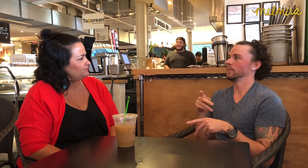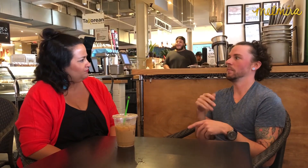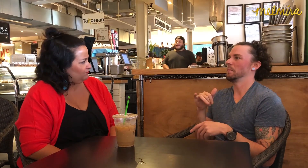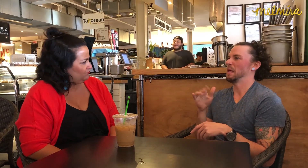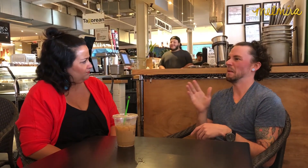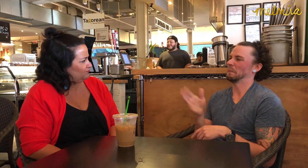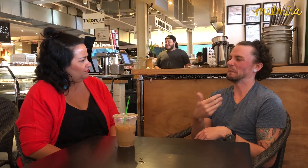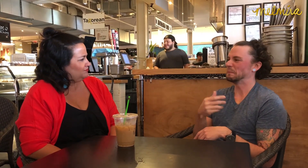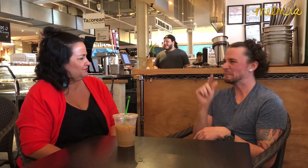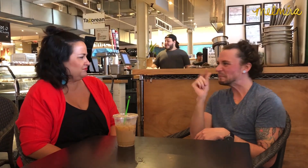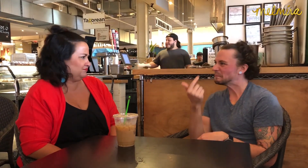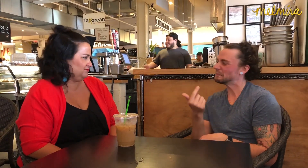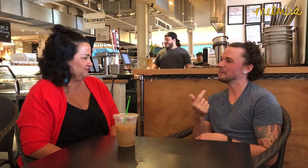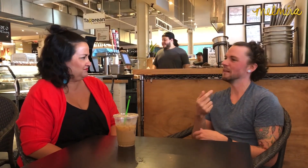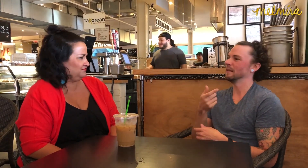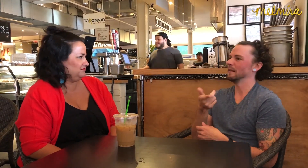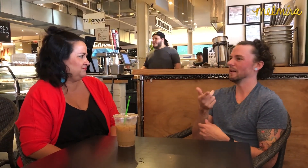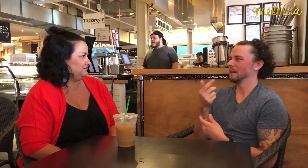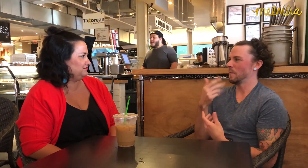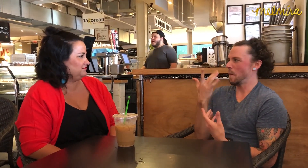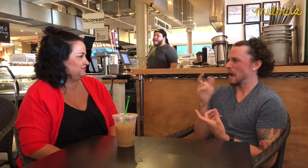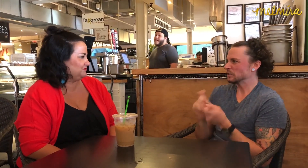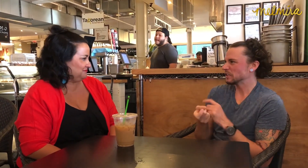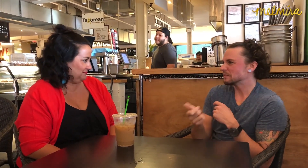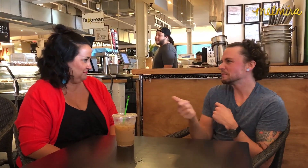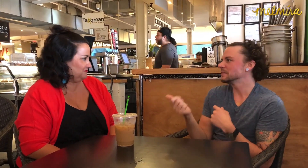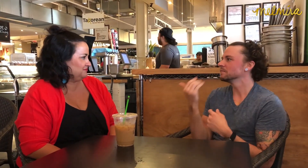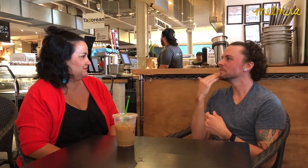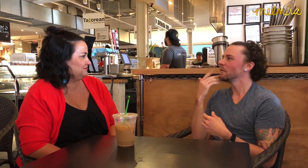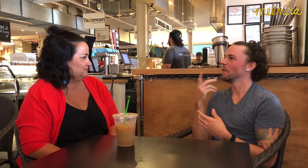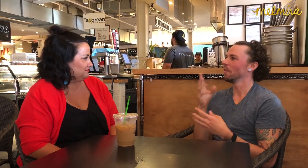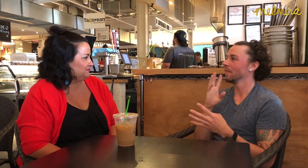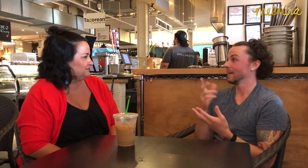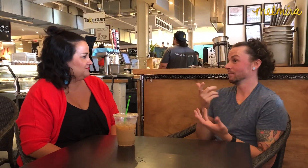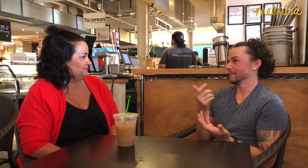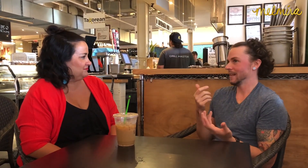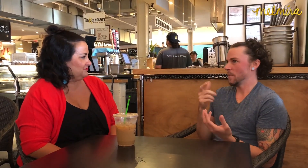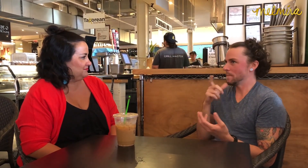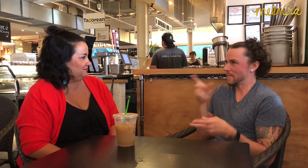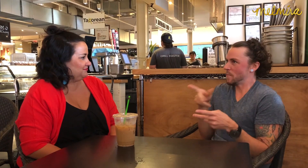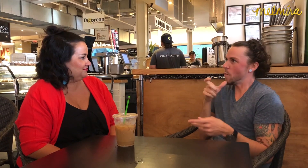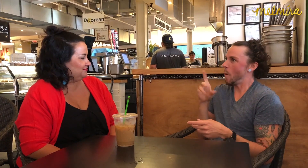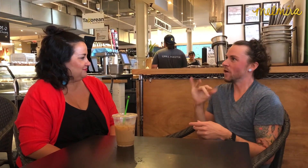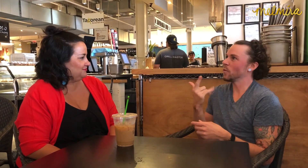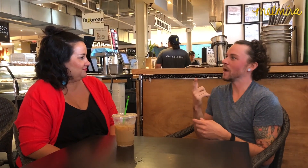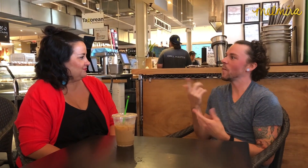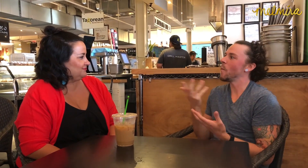I would shun them...and think that they were ignorant and wonder why they choose to transition.